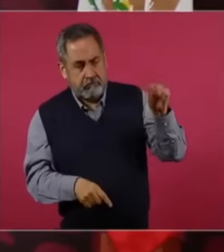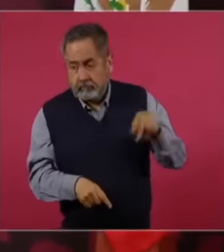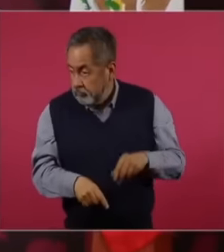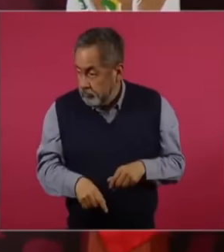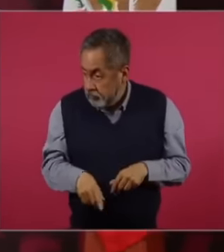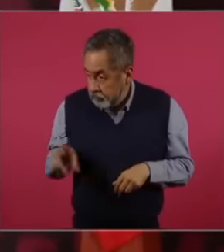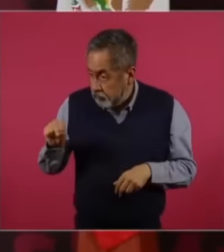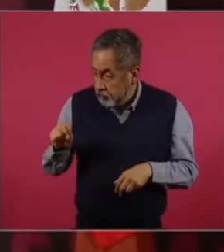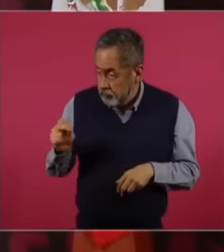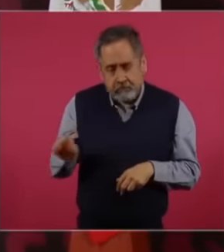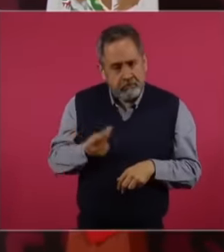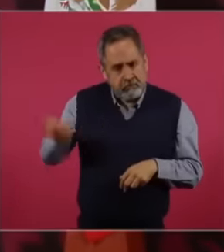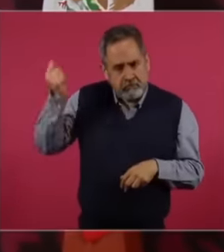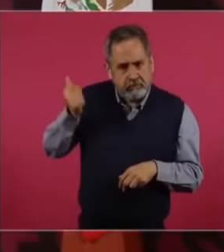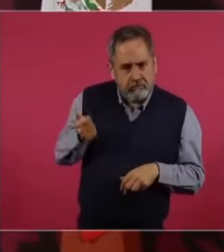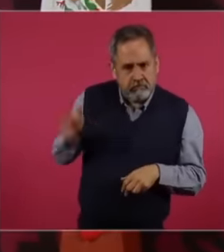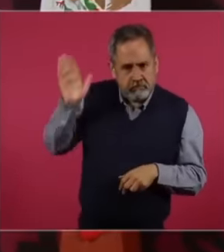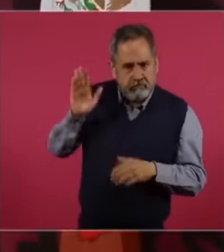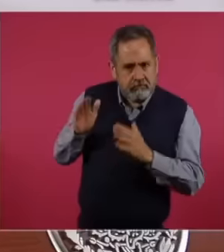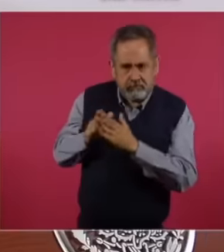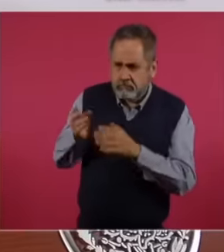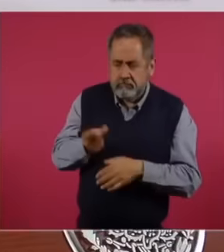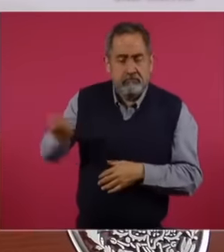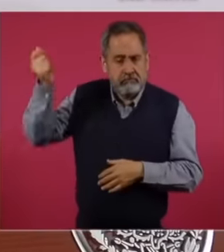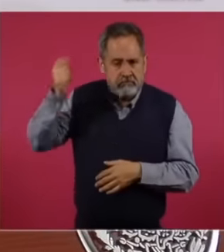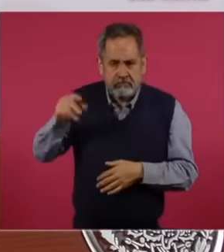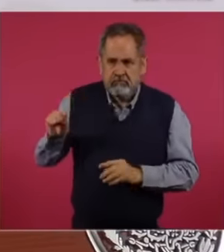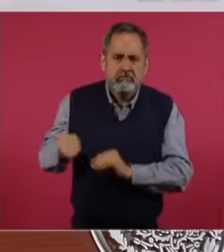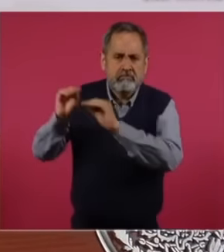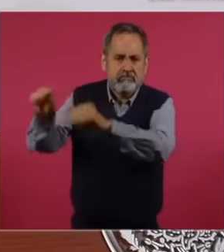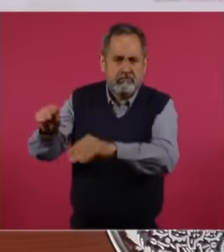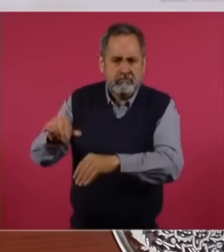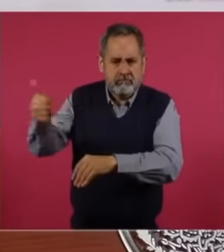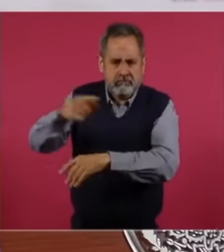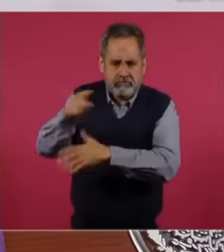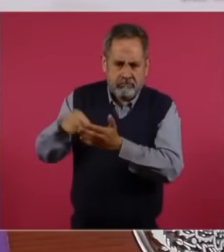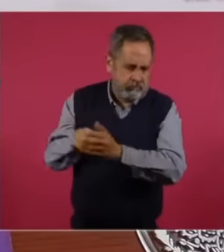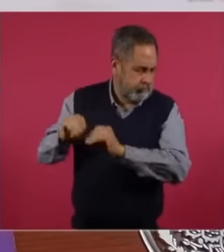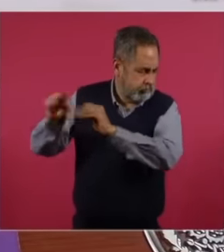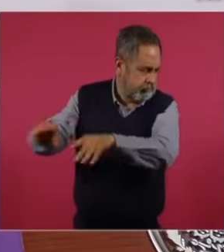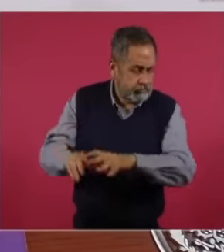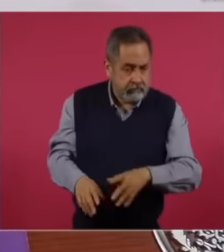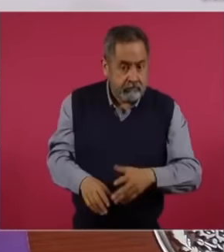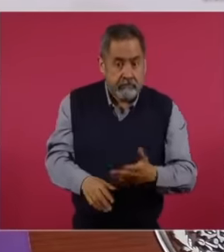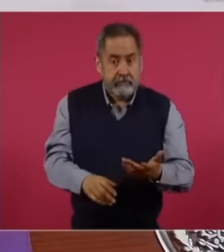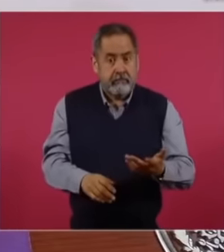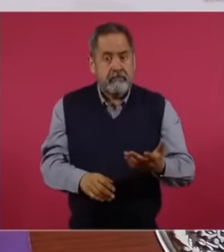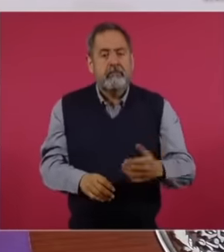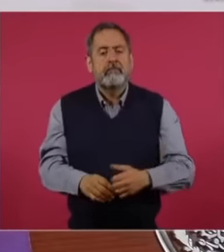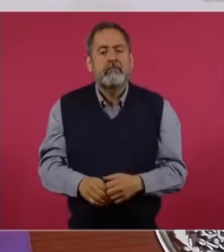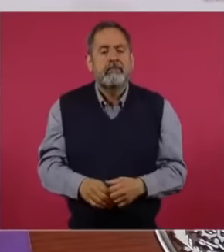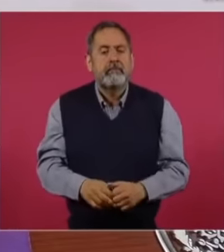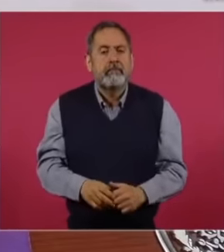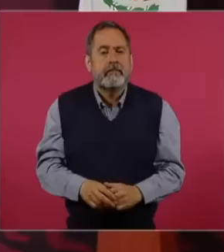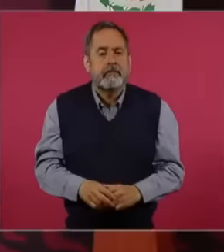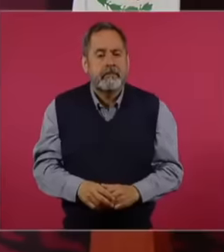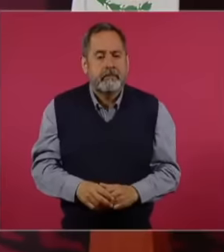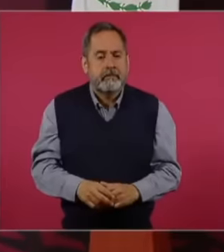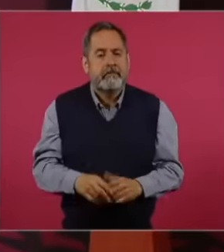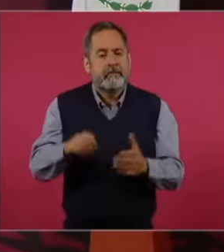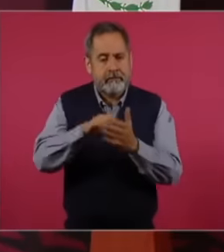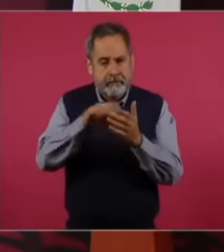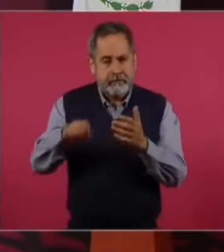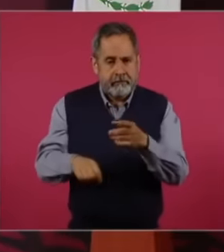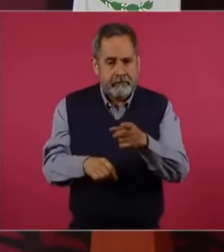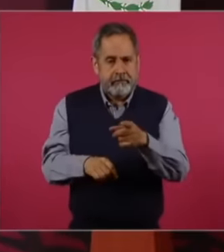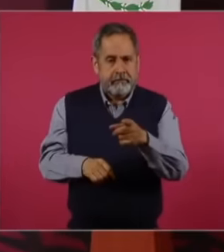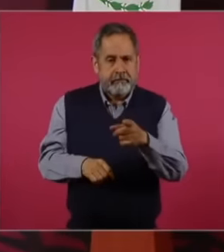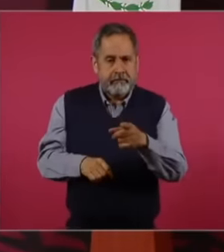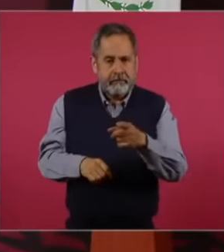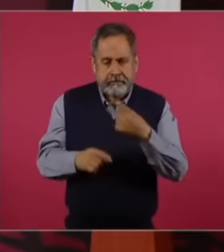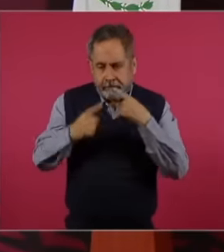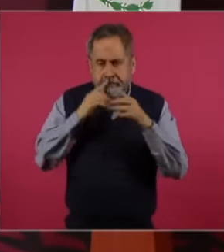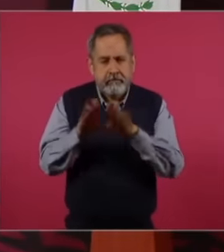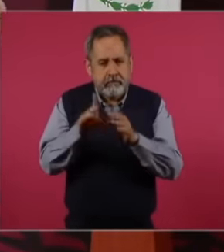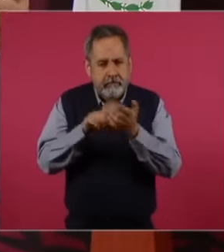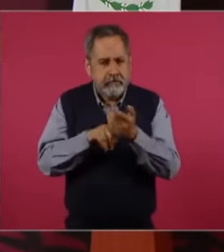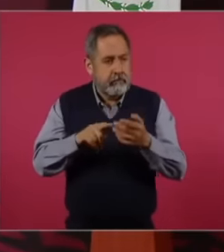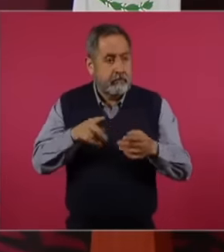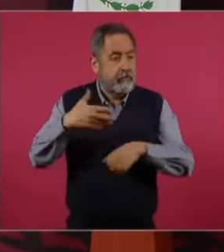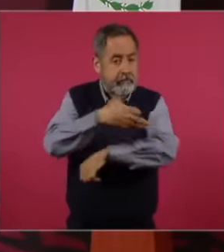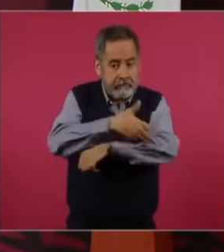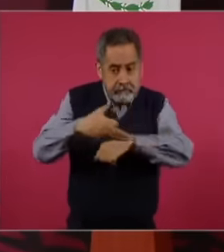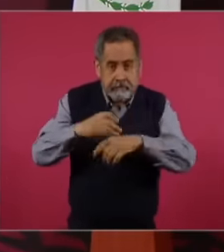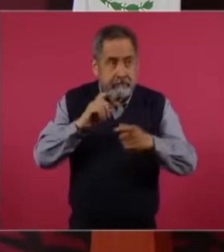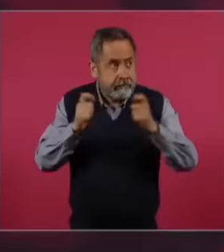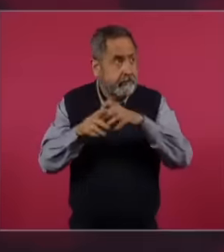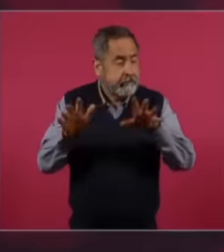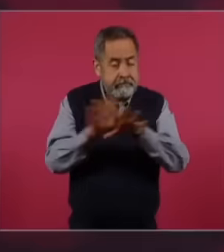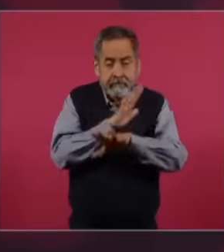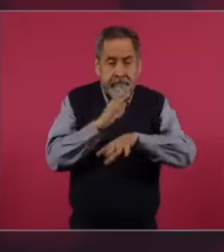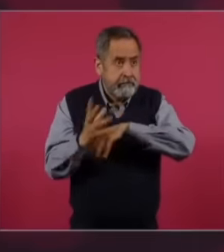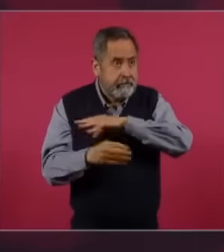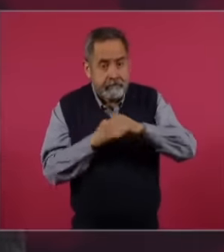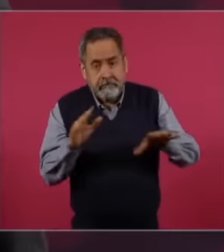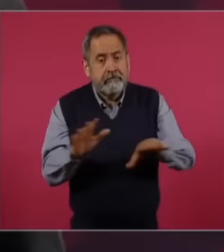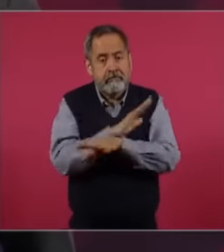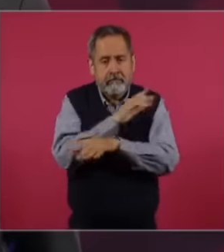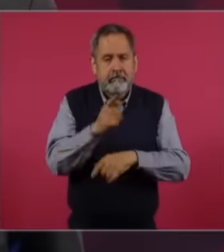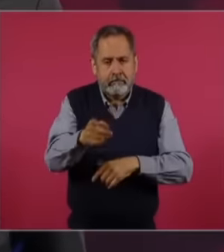or now that we are living in times of transformation in families there are agreements